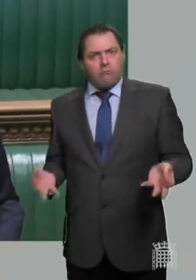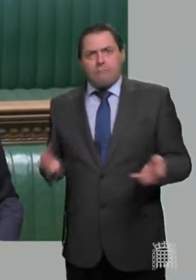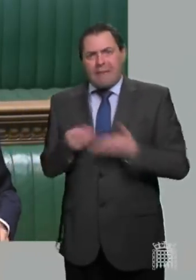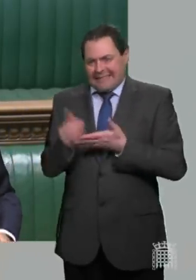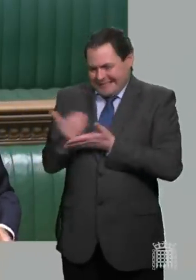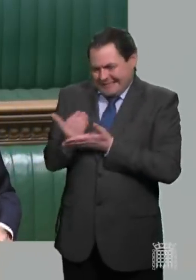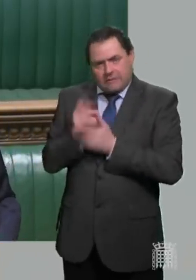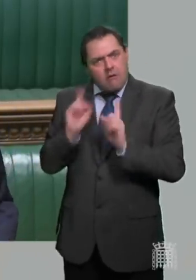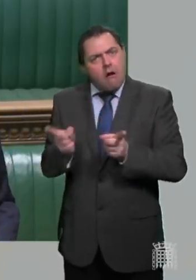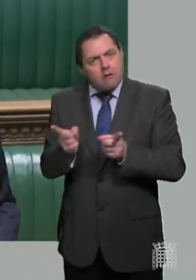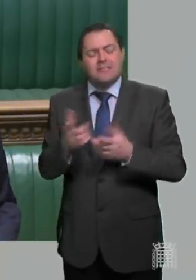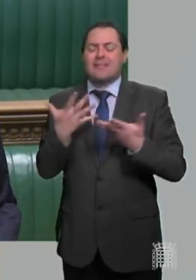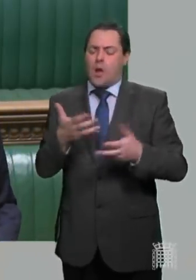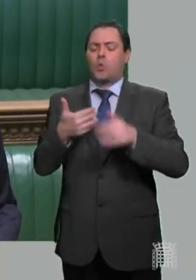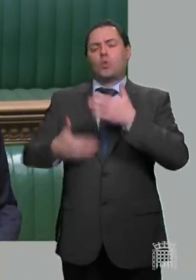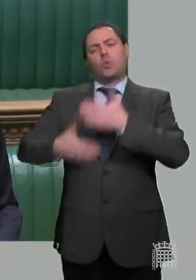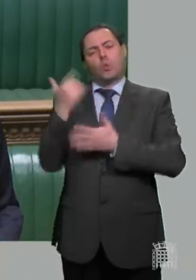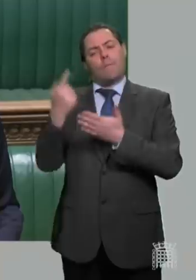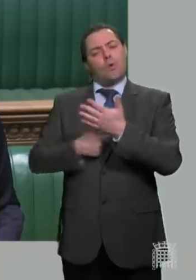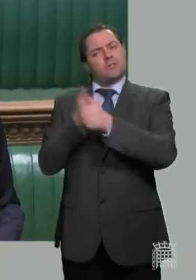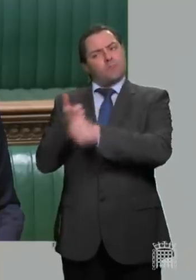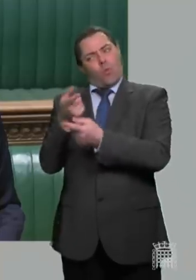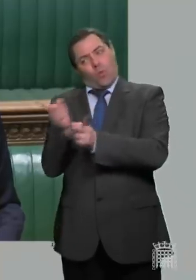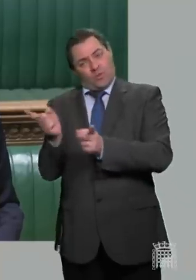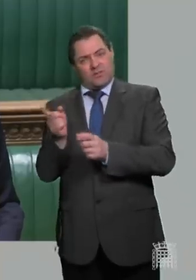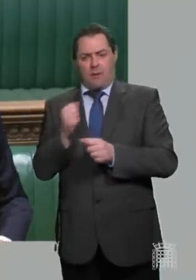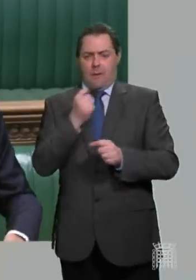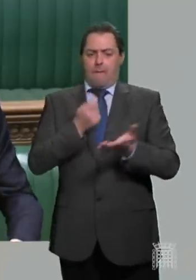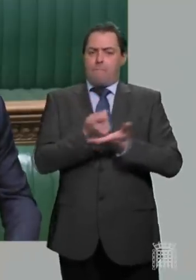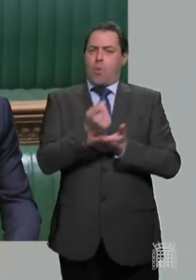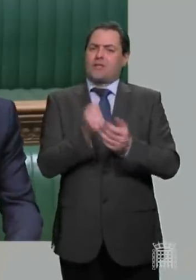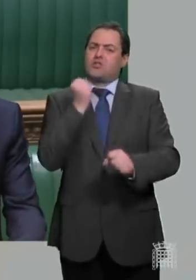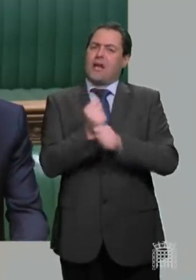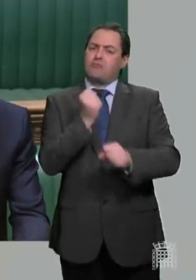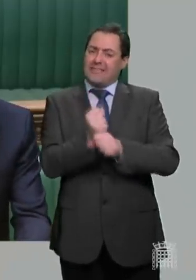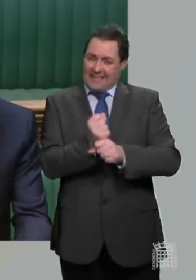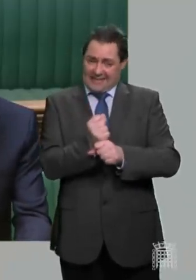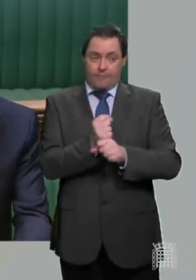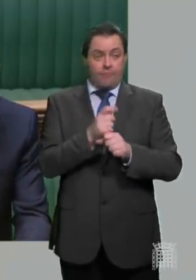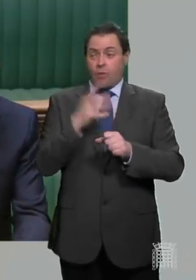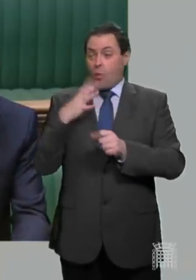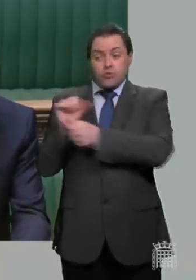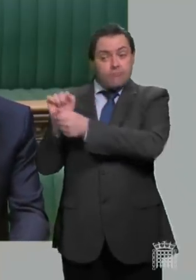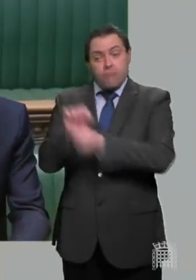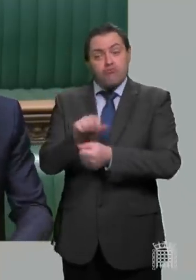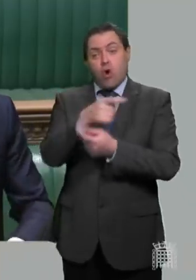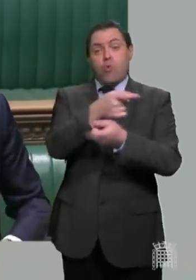to stand behind homebuyers: a mortgage guarantee. Lenders who provide mortgages to home buyers